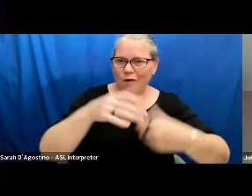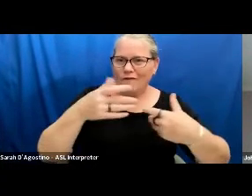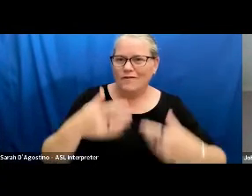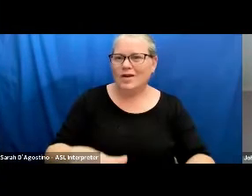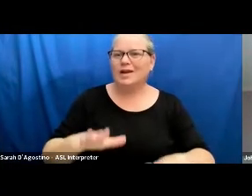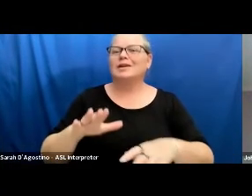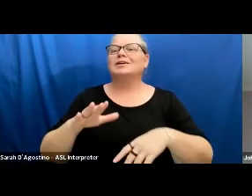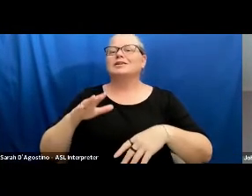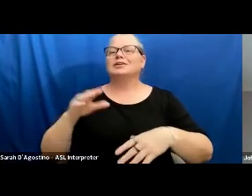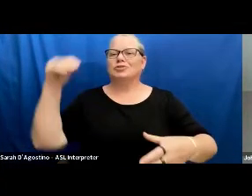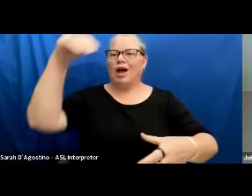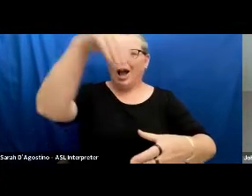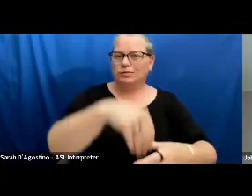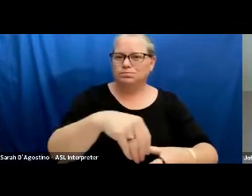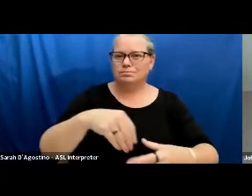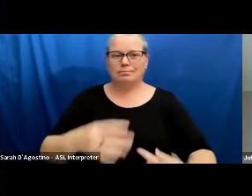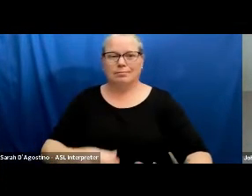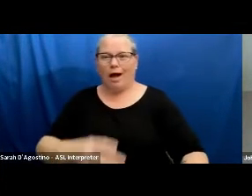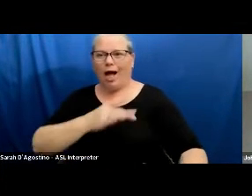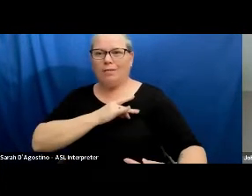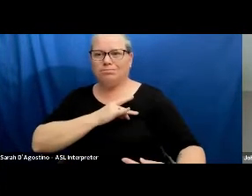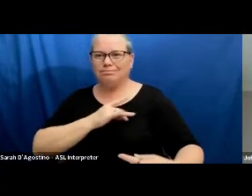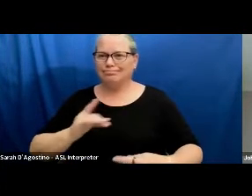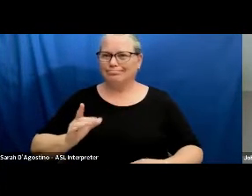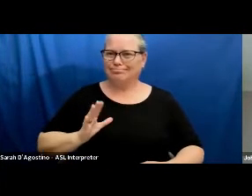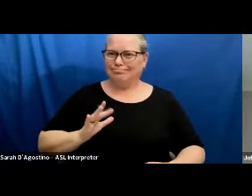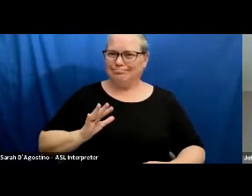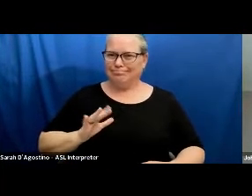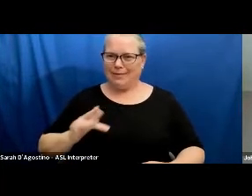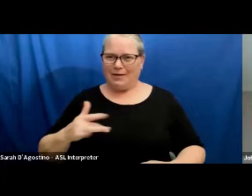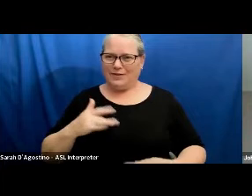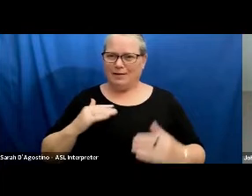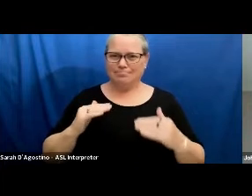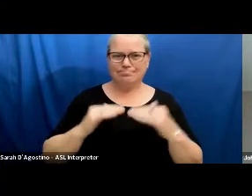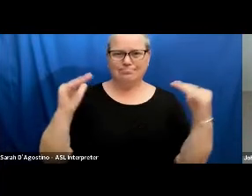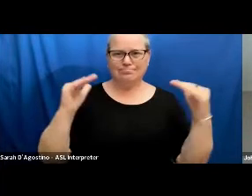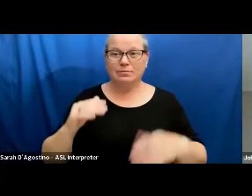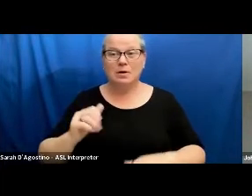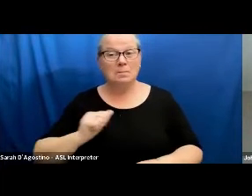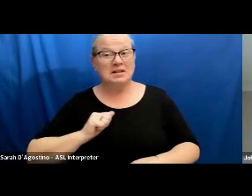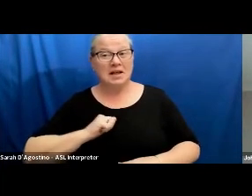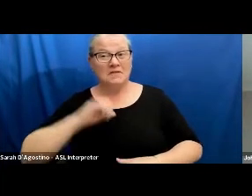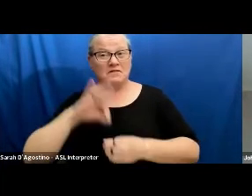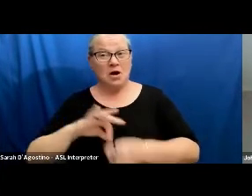after voting i feel awesome and empowered i just want people to understand that